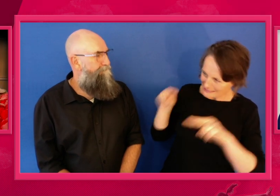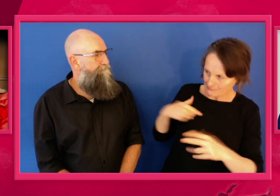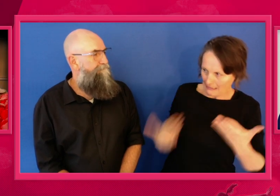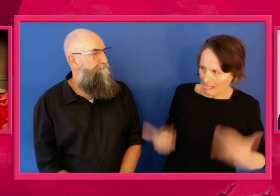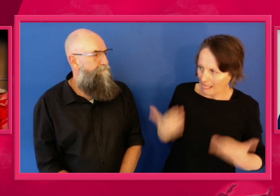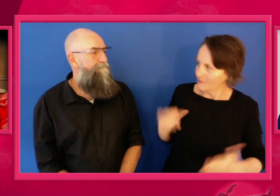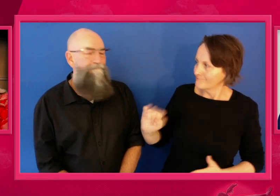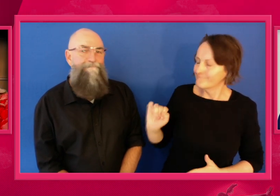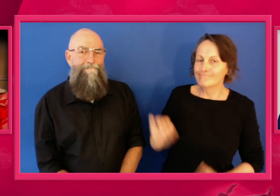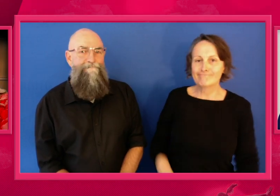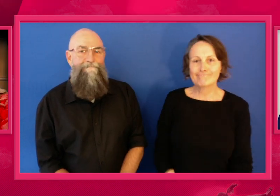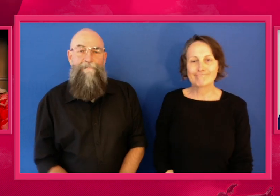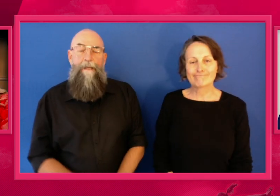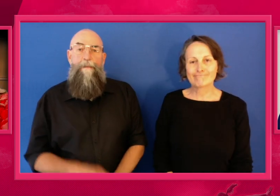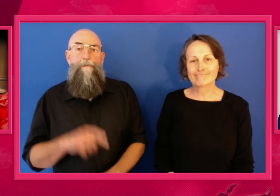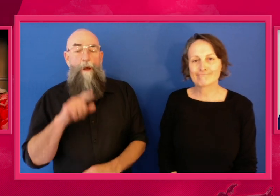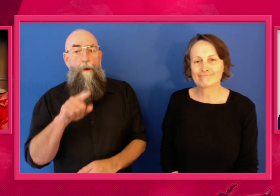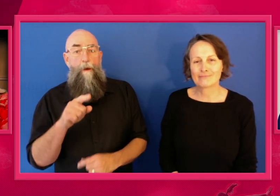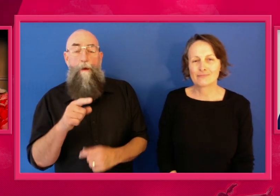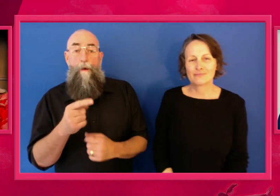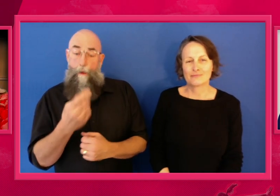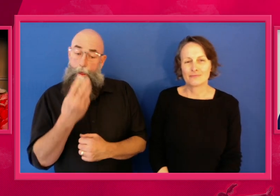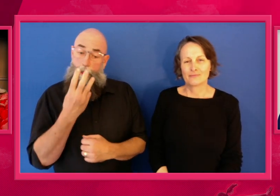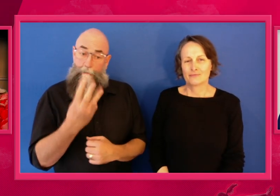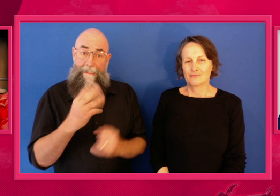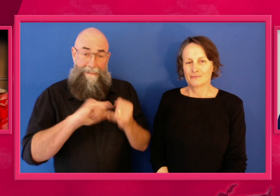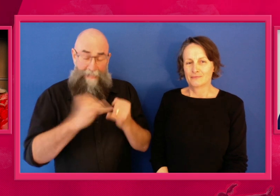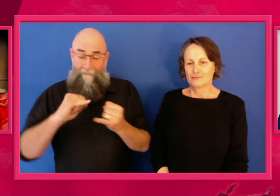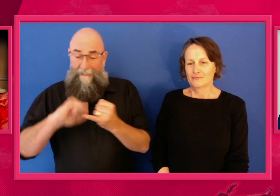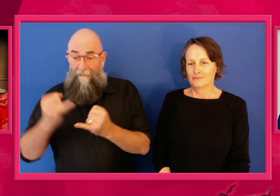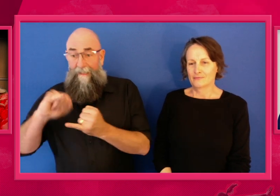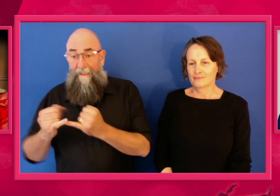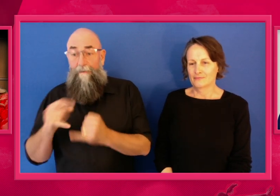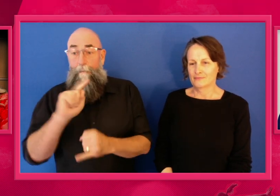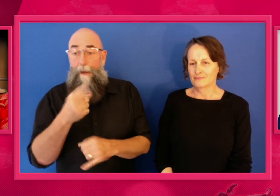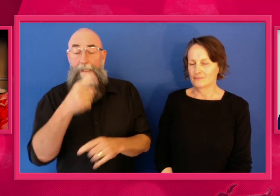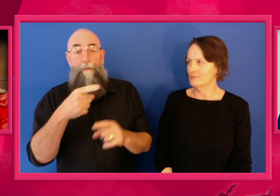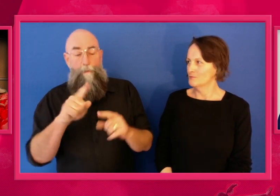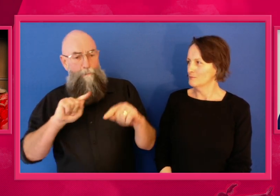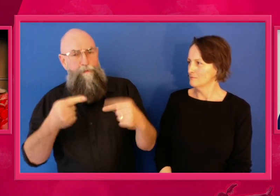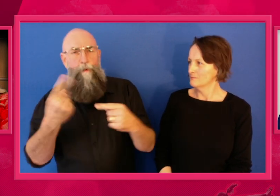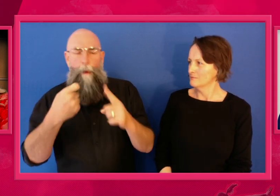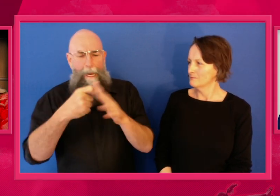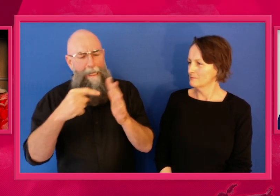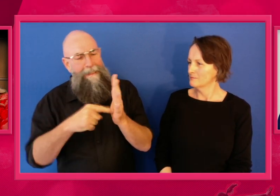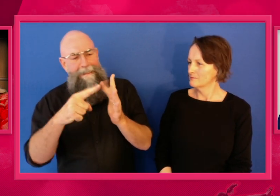Georgie Tunny: Three straight silvers behind your Tunisian rider and main rival Ktila. What is the relationship like between you two?